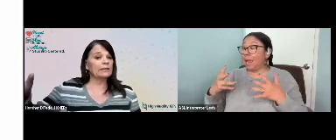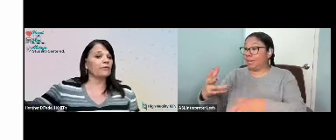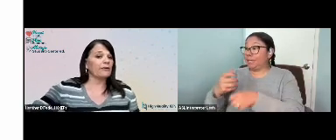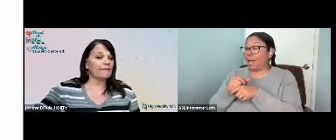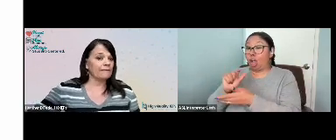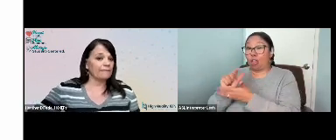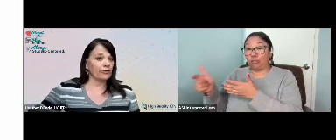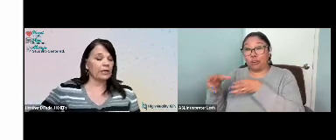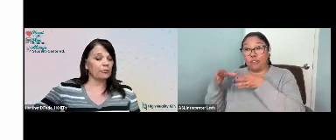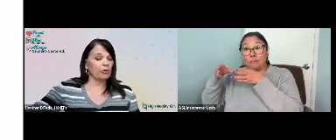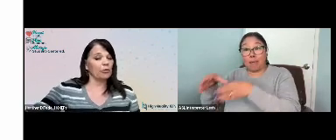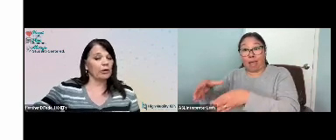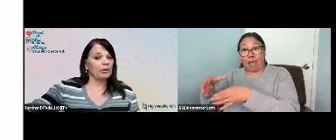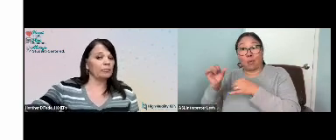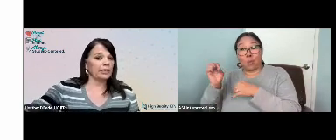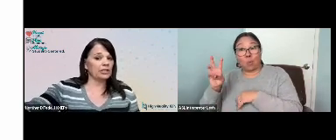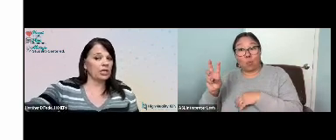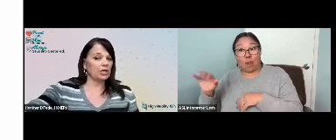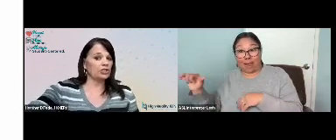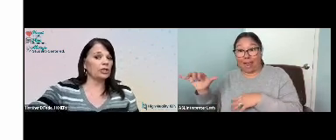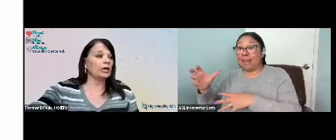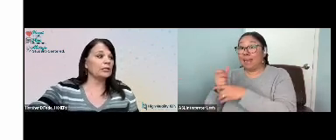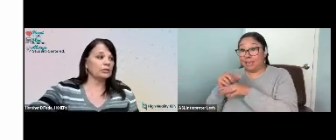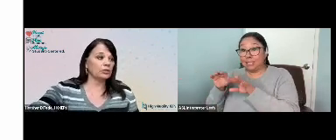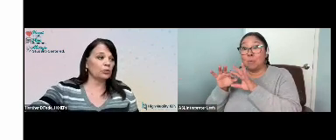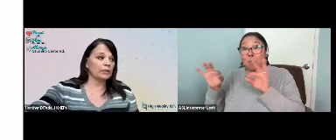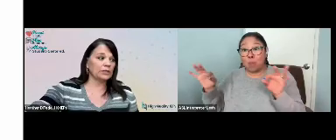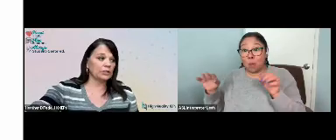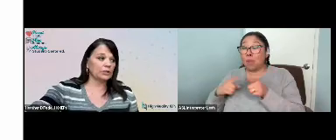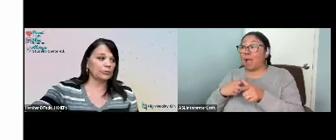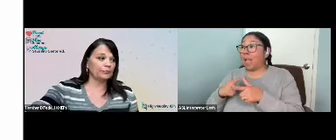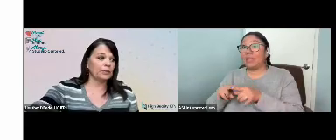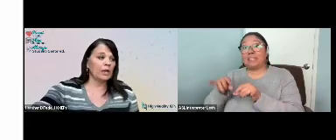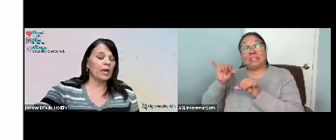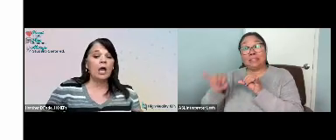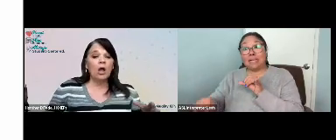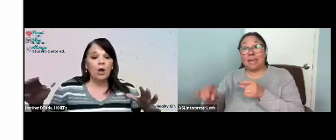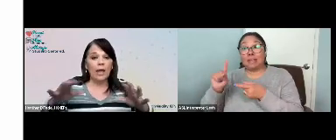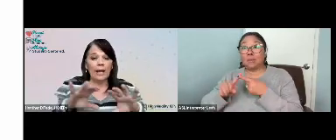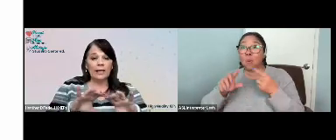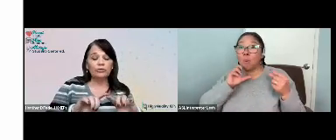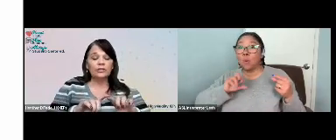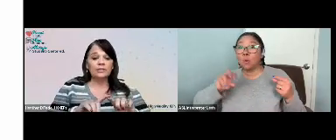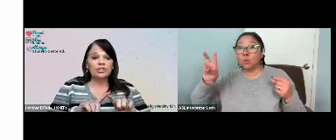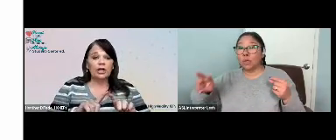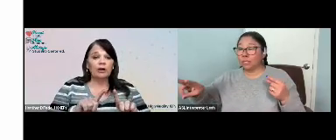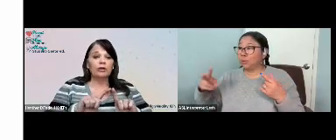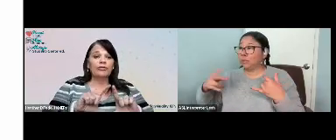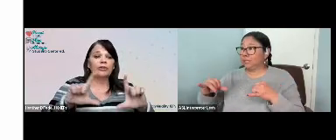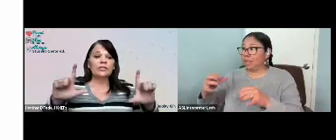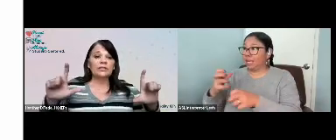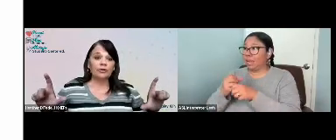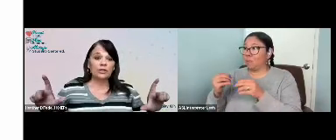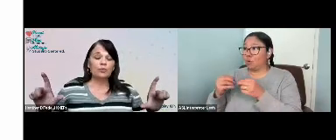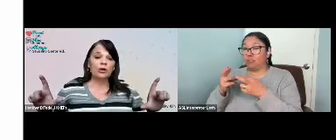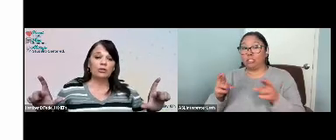receive free and appropriate public education until 22. And as Kristin shared the difference